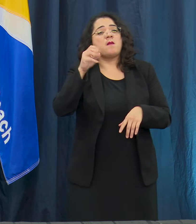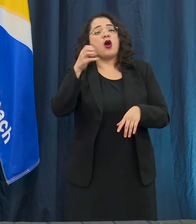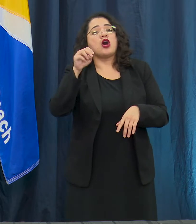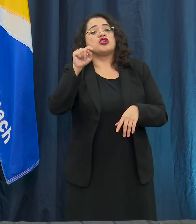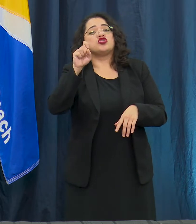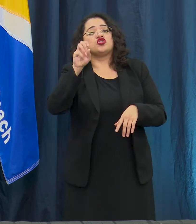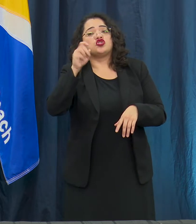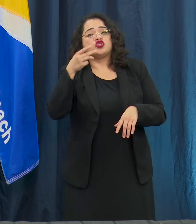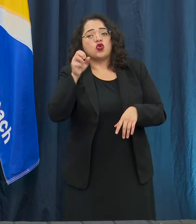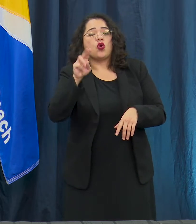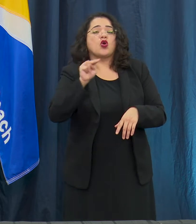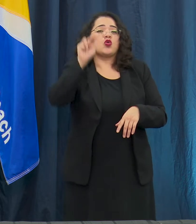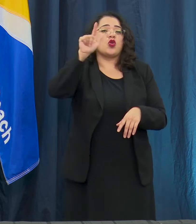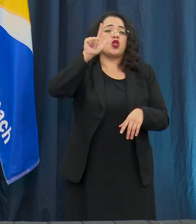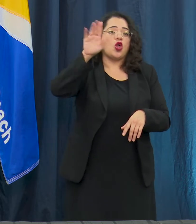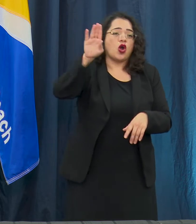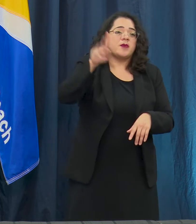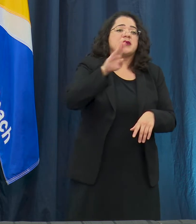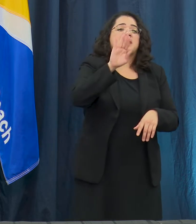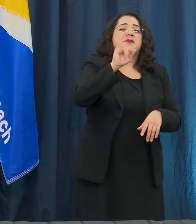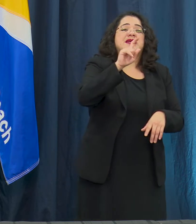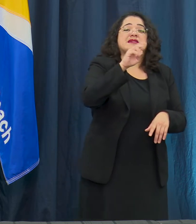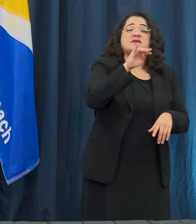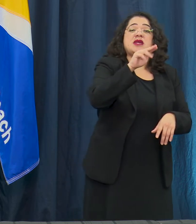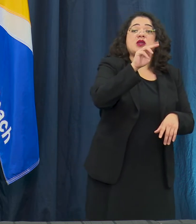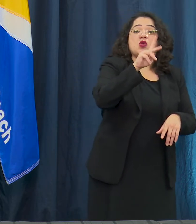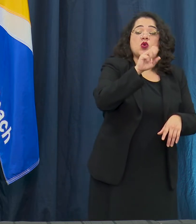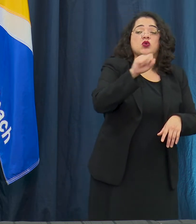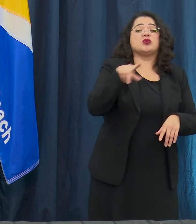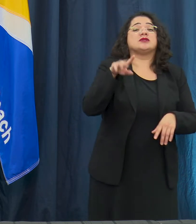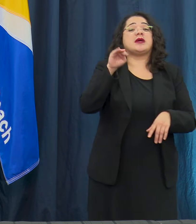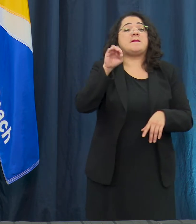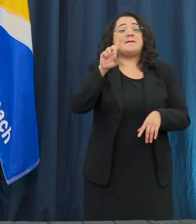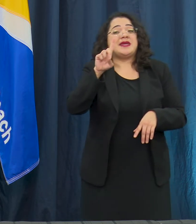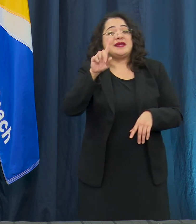Long Beach, all the different areas, Midtown, all these associations are